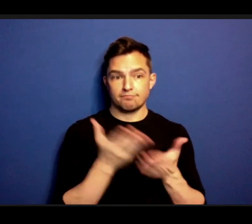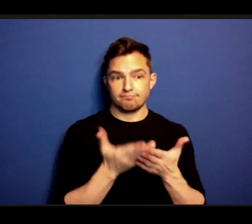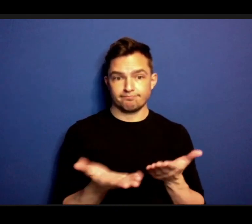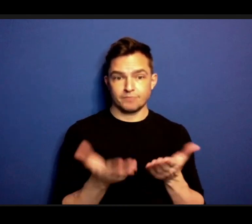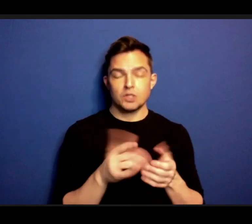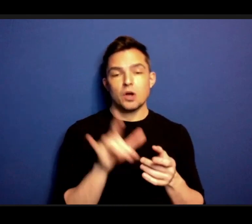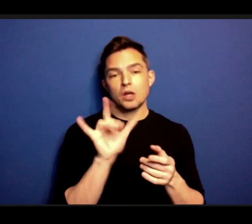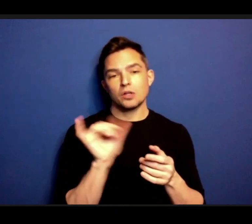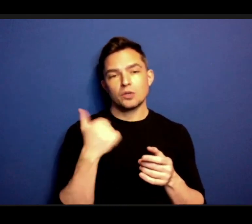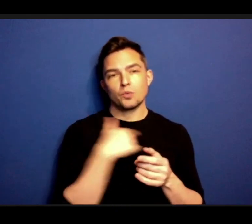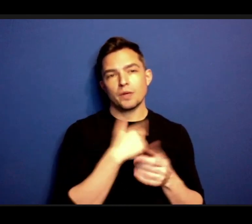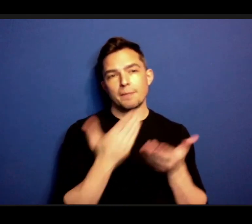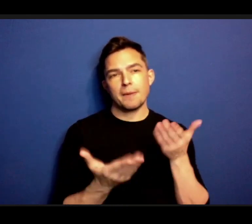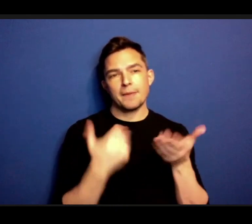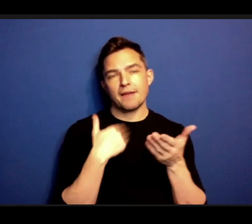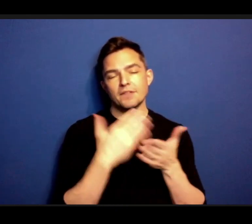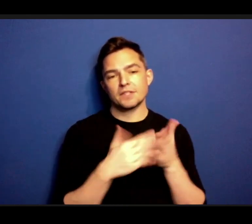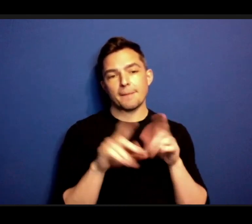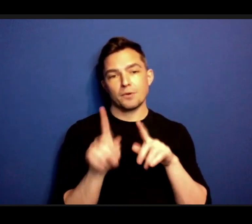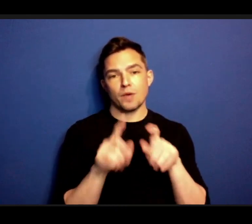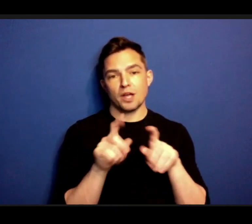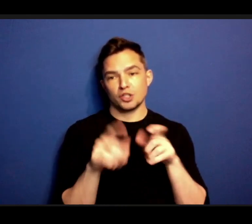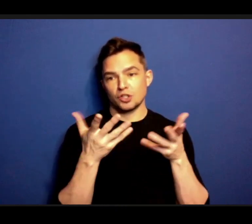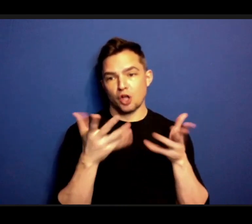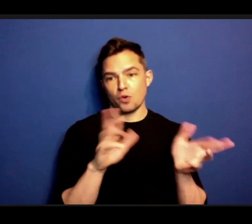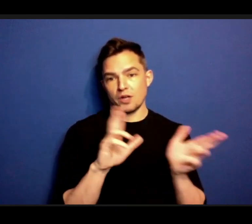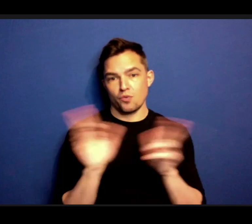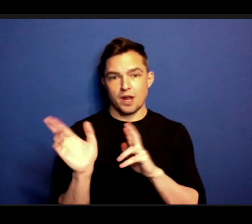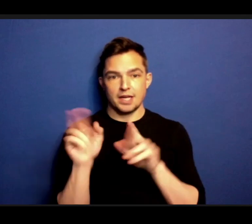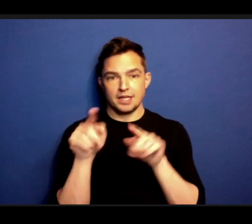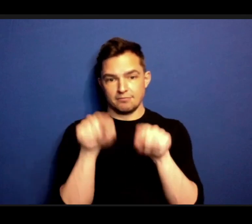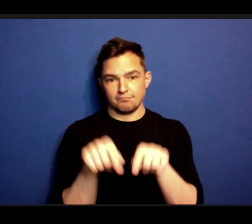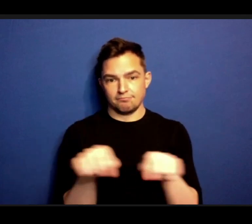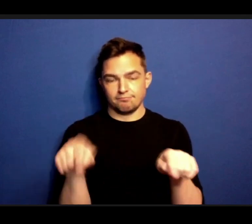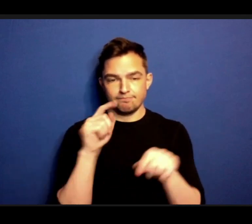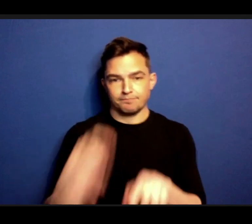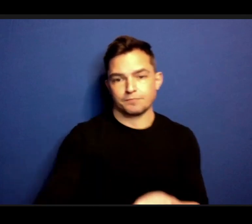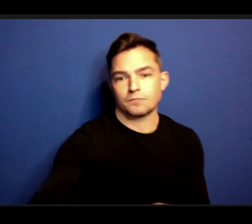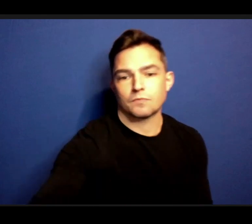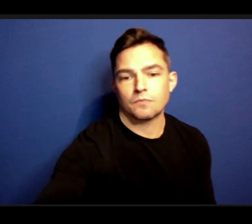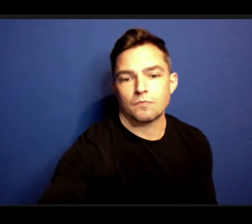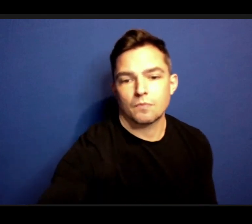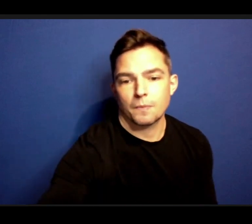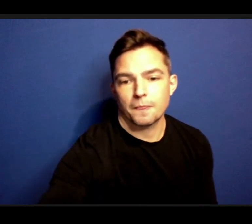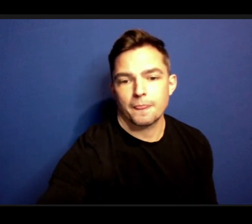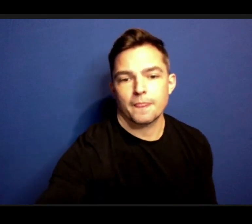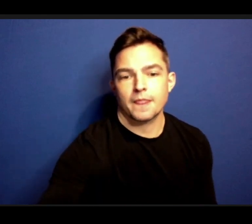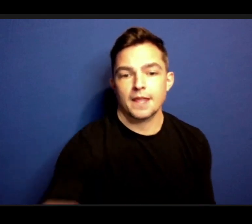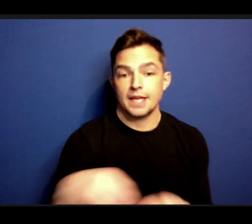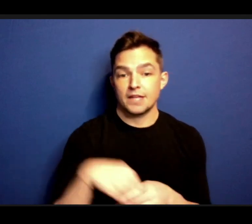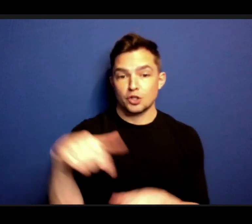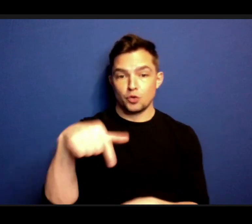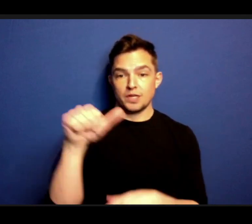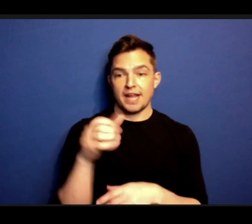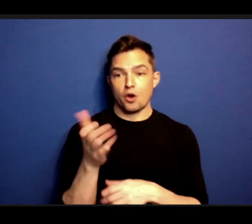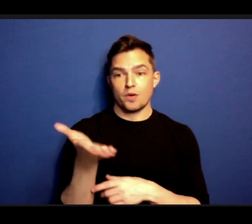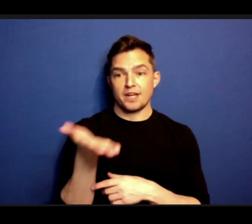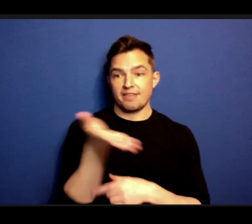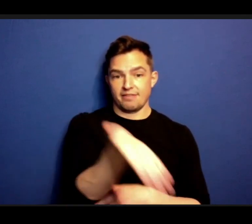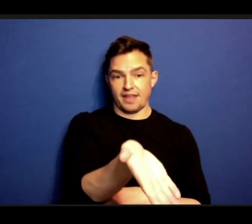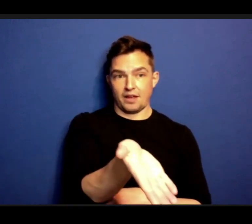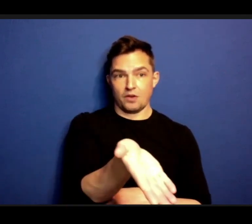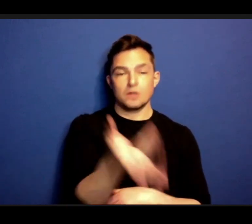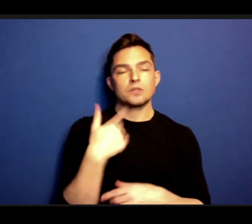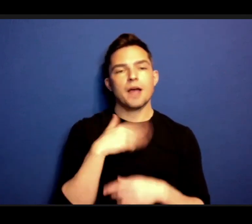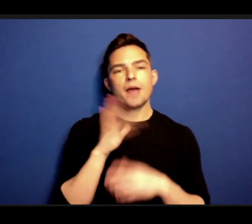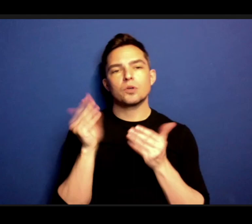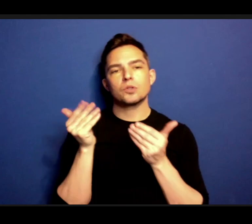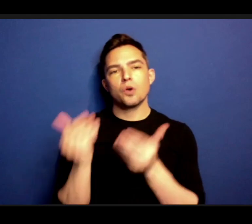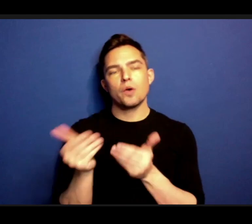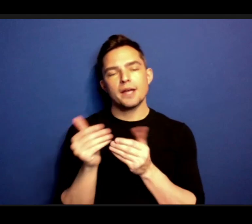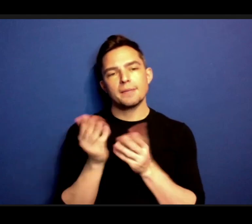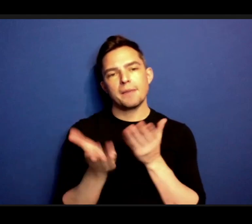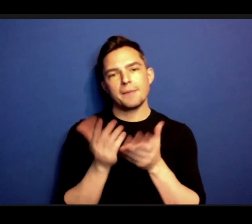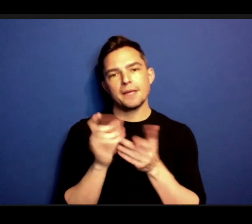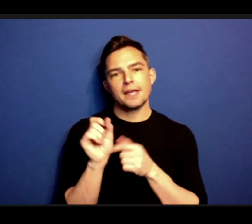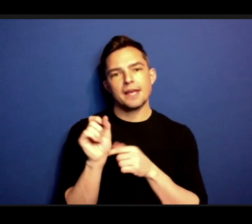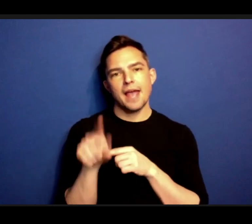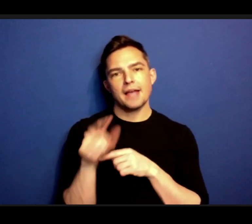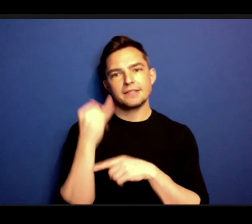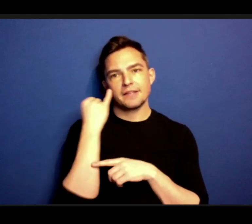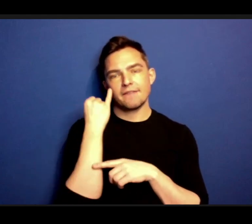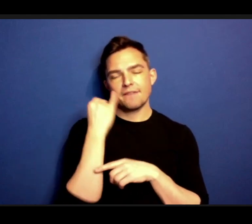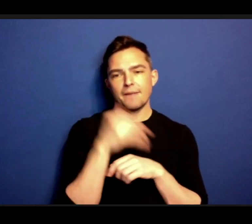like we may have some questions already within the Q&A. So I'm going to maybe ask if either